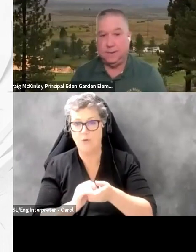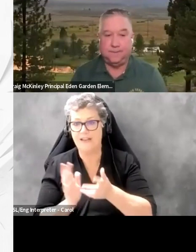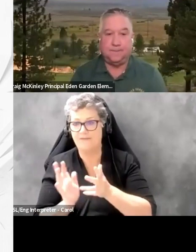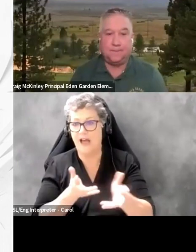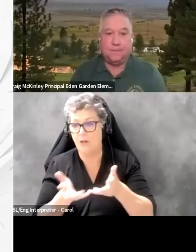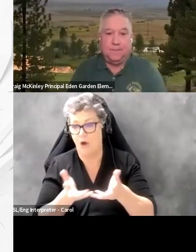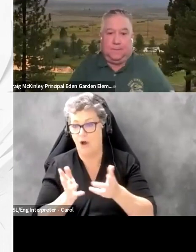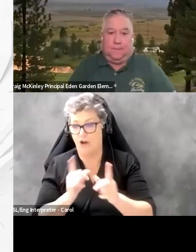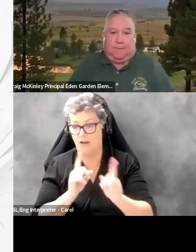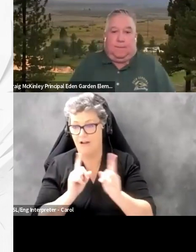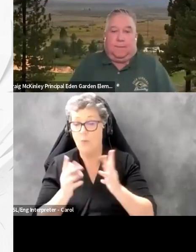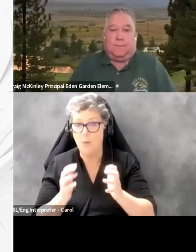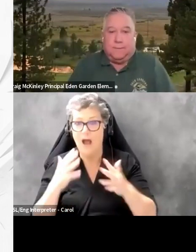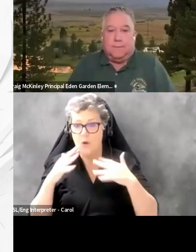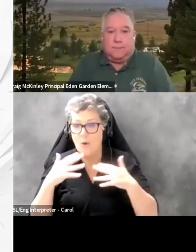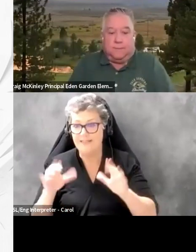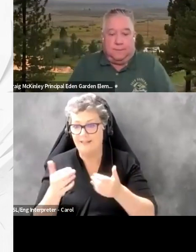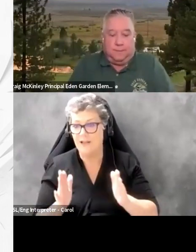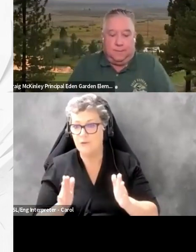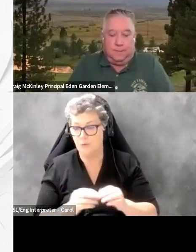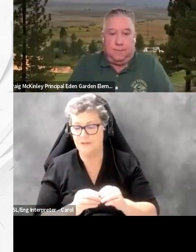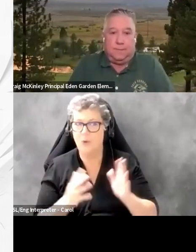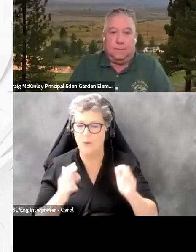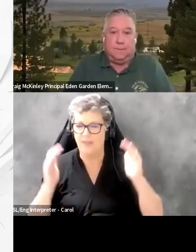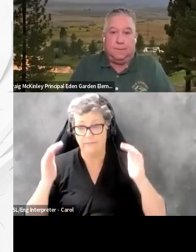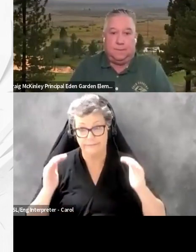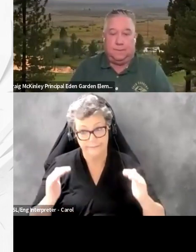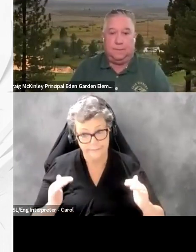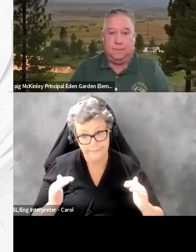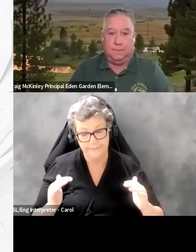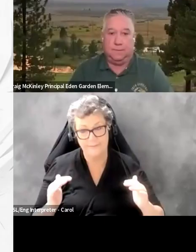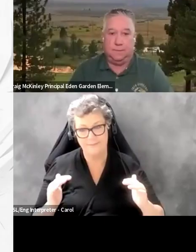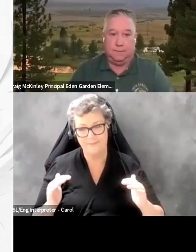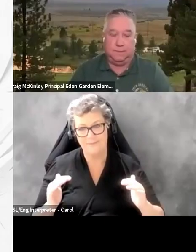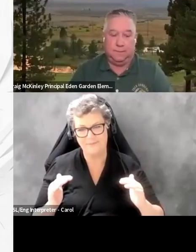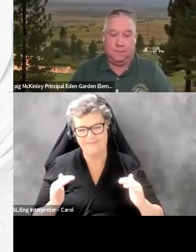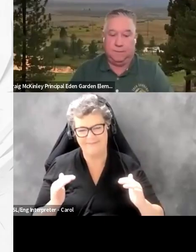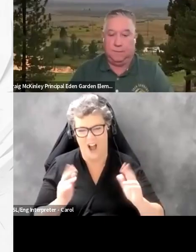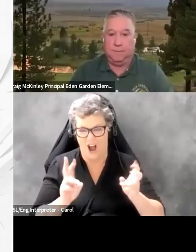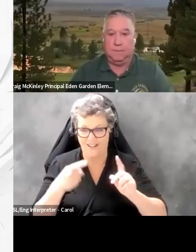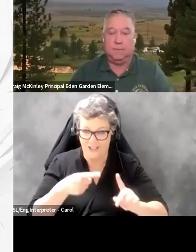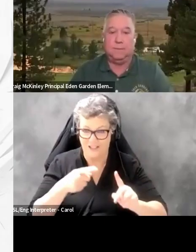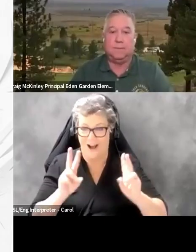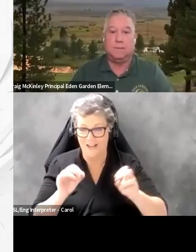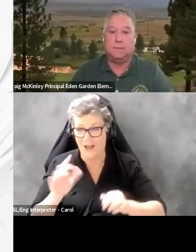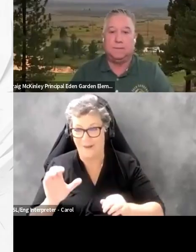want noisy classrooms. Of course we want them you know they're on point and and talking about